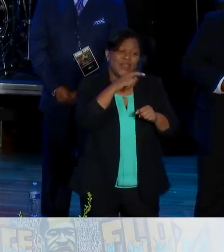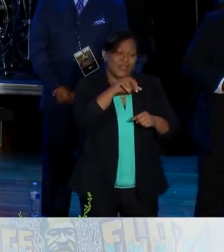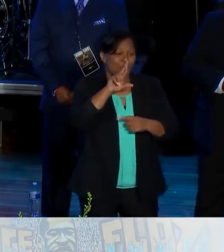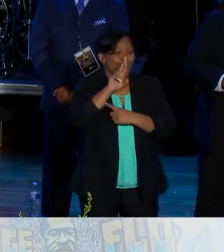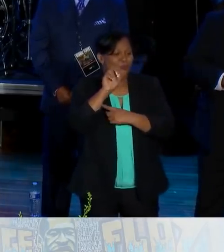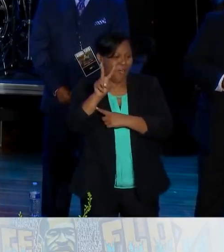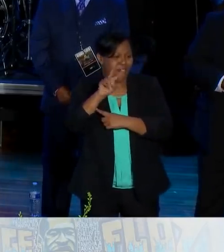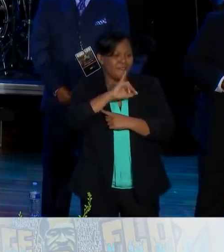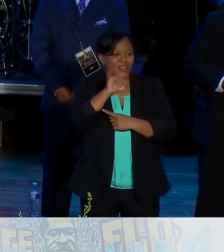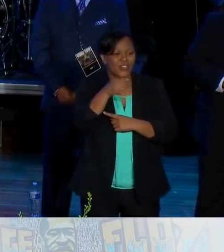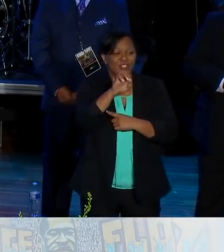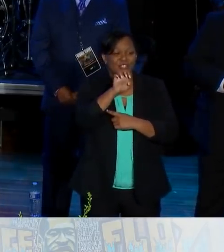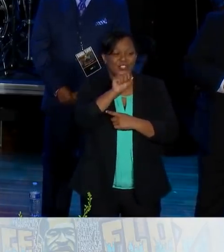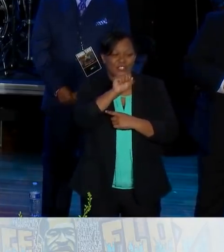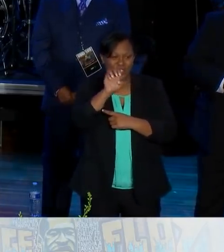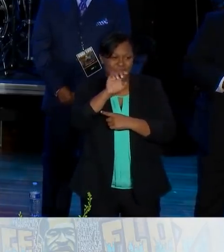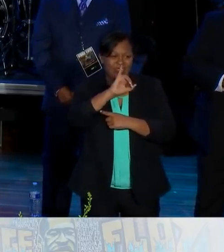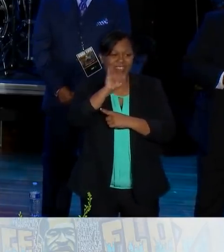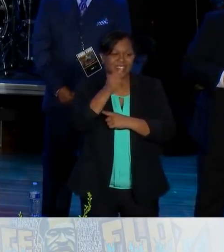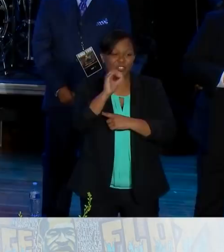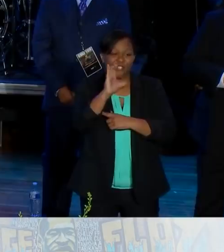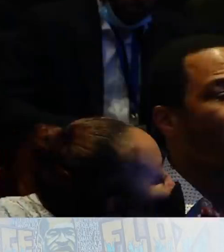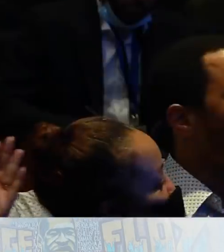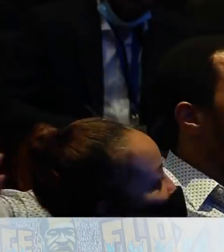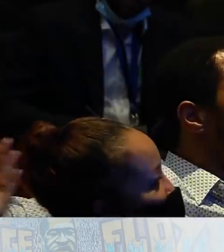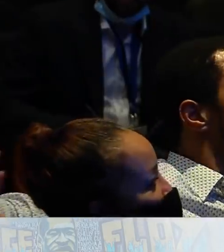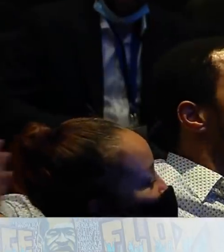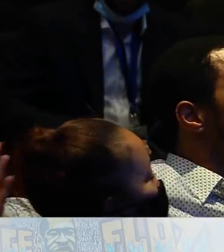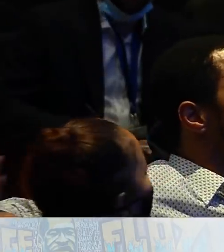SENATOR AMY AMY KLOBUCHAR WHO HAS FOUGHT THIS FIGHT FOR HALF